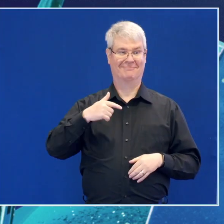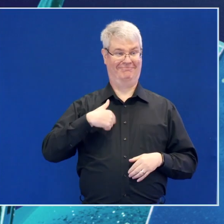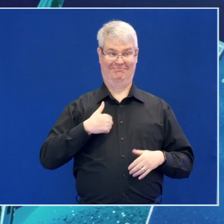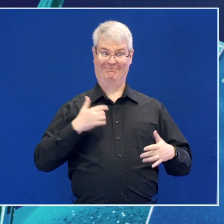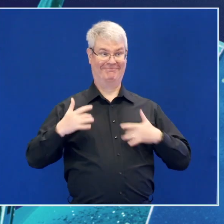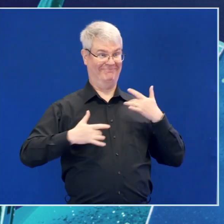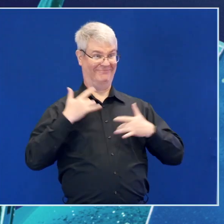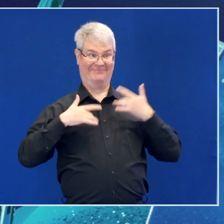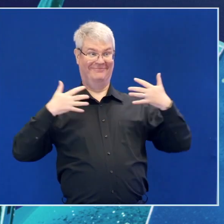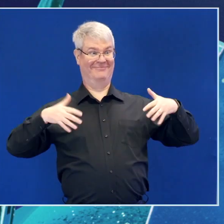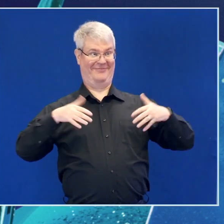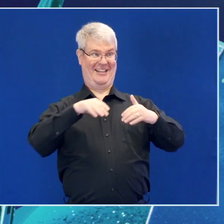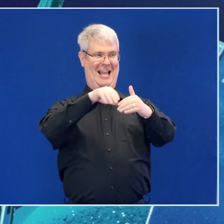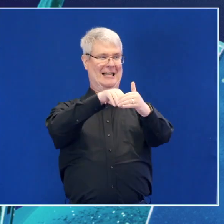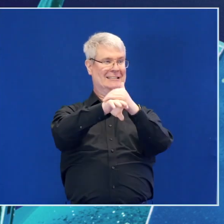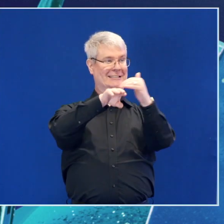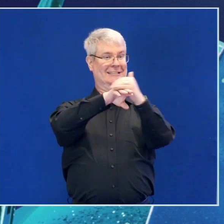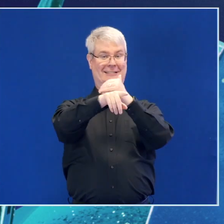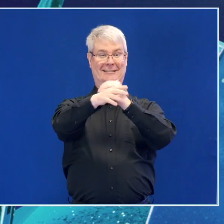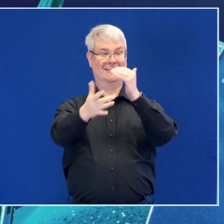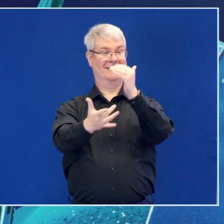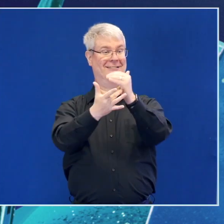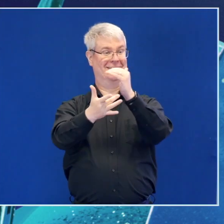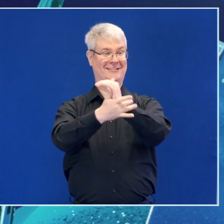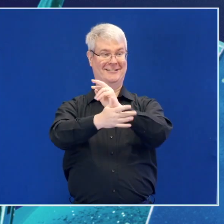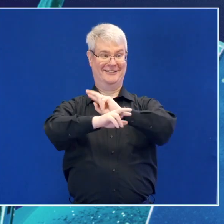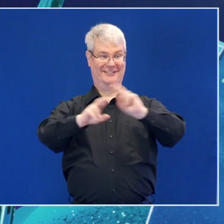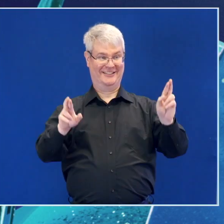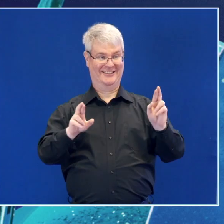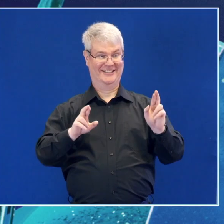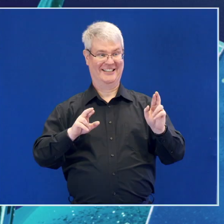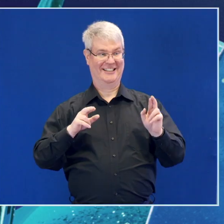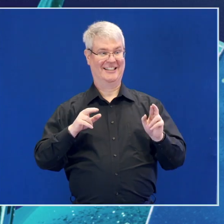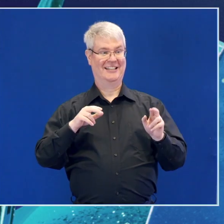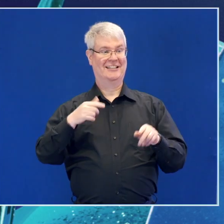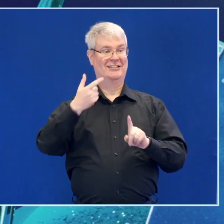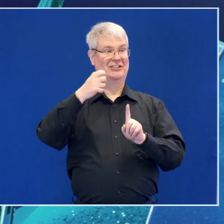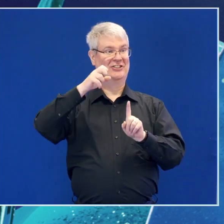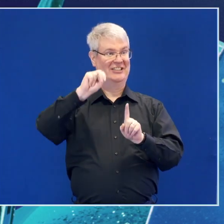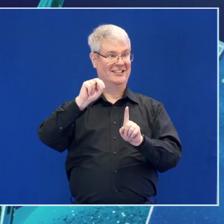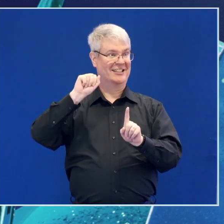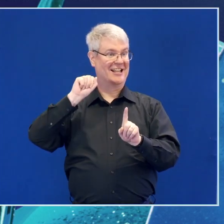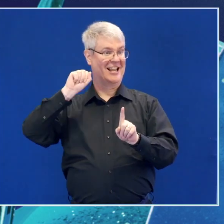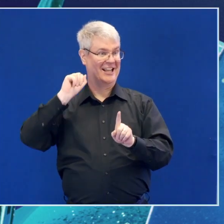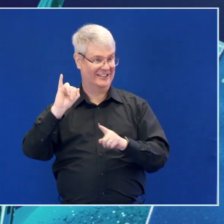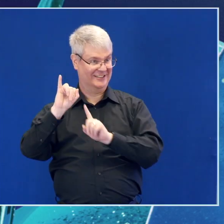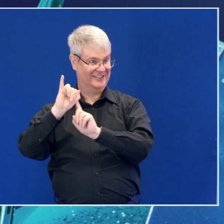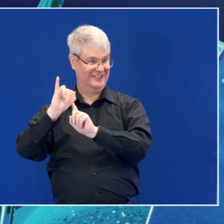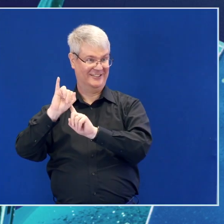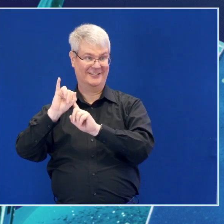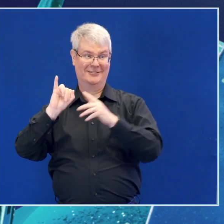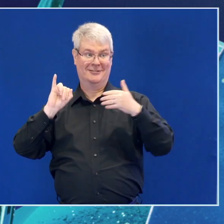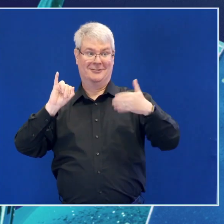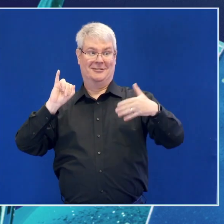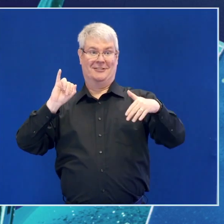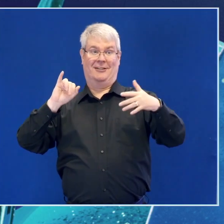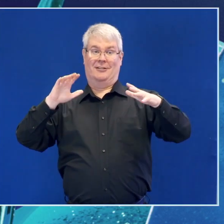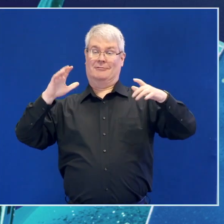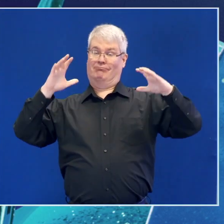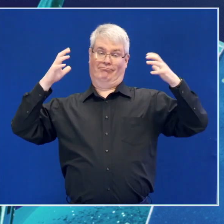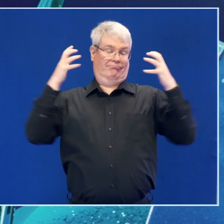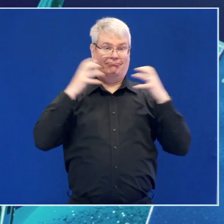And I think generative AI is a massive disruption as well